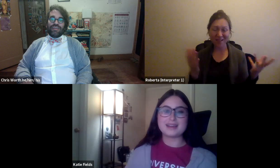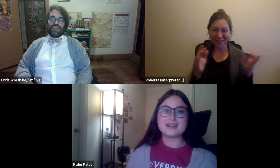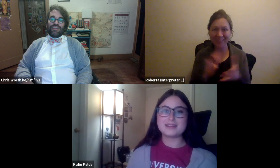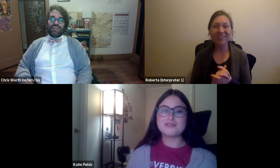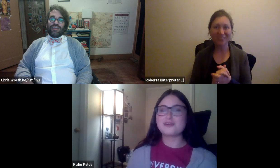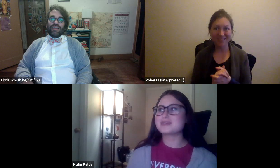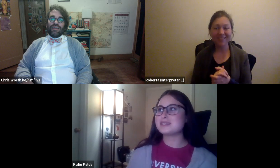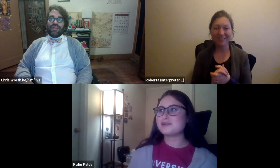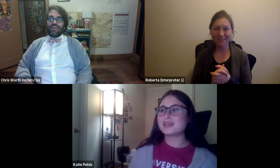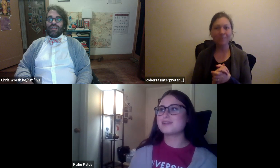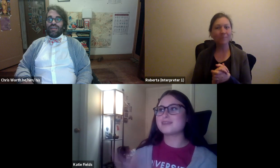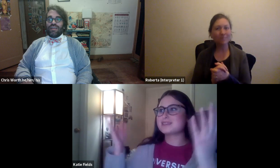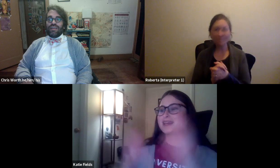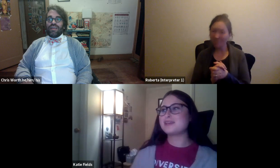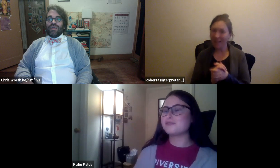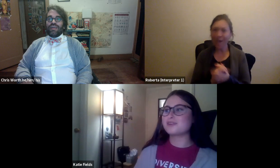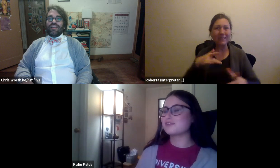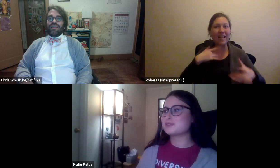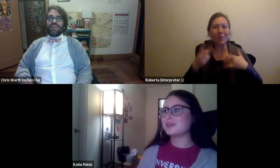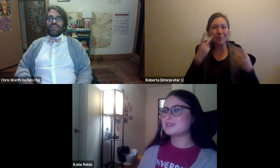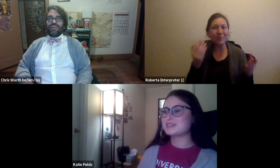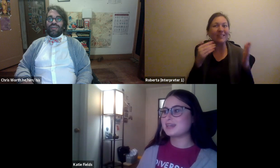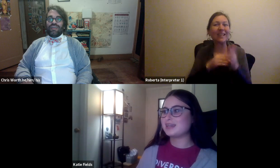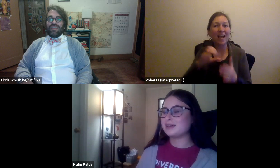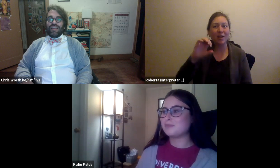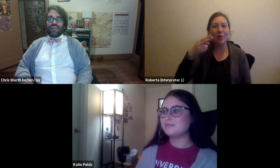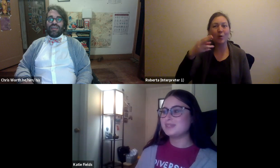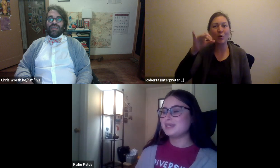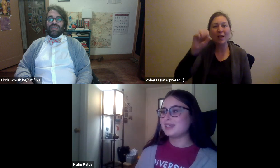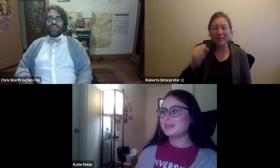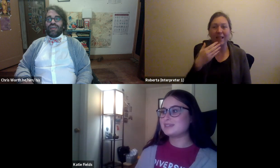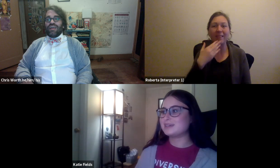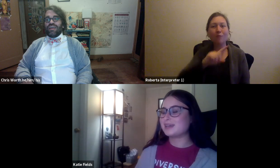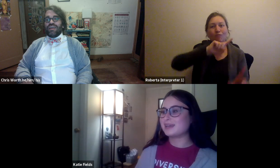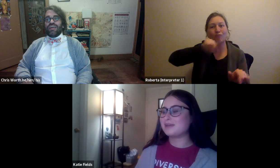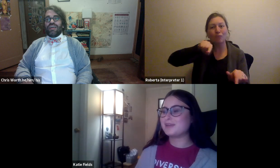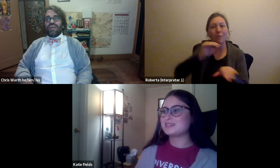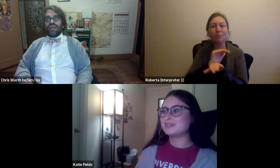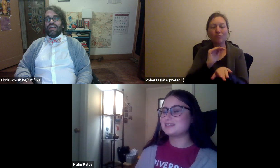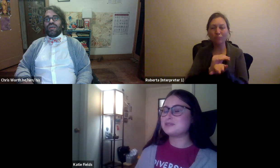I look forward to seeing you again, Chris. Thank you again for joining us and I can't wait to do